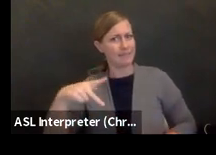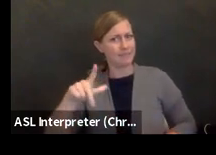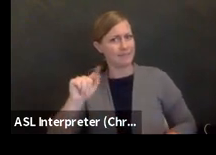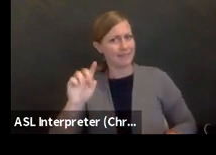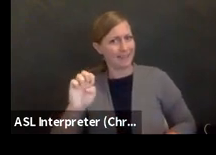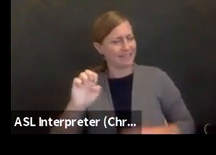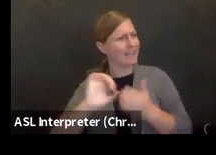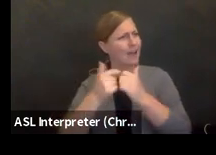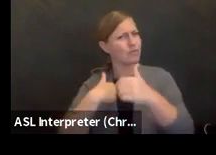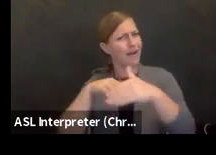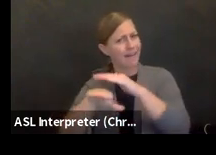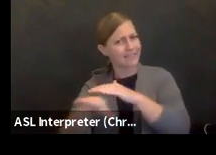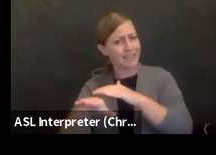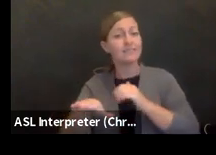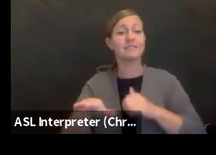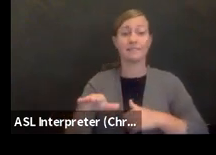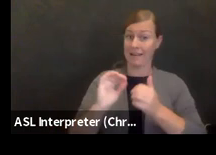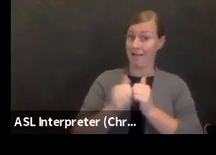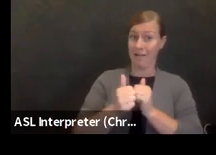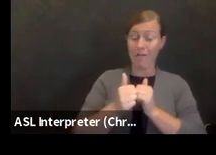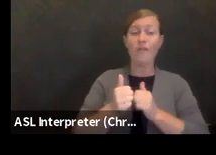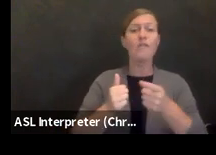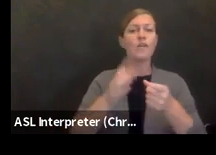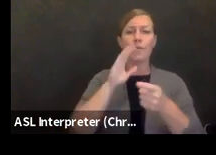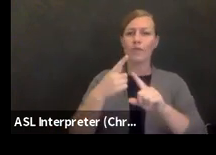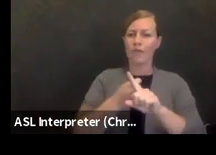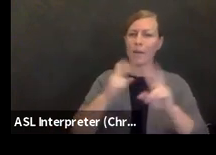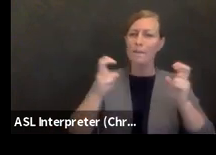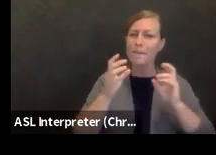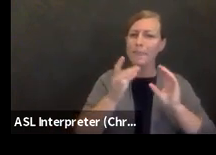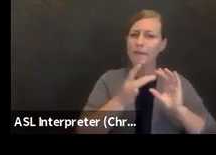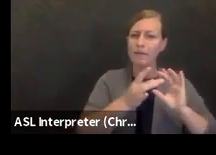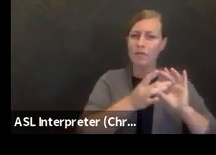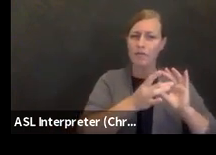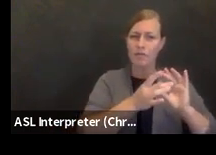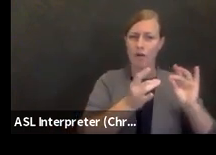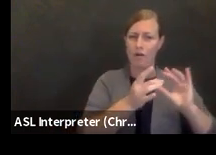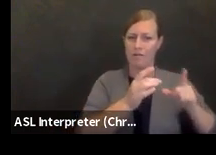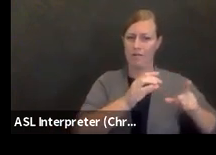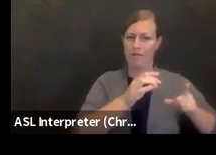ESD 112-- Kristina Wambold: You're going to need access it from the comments. Remember, on the left hand side we have comments at the bottom.